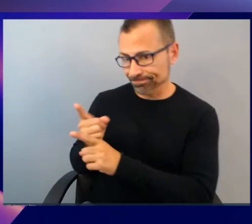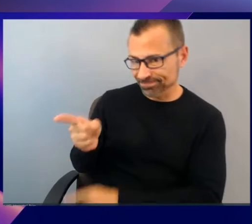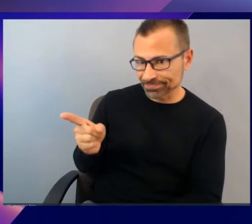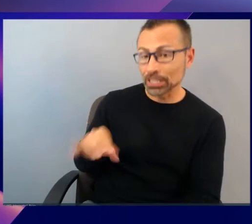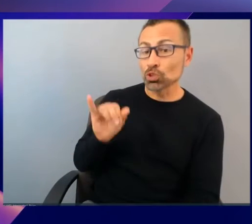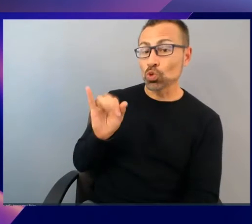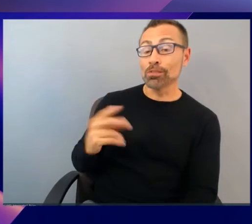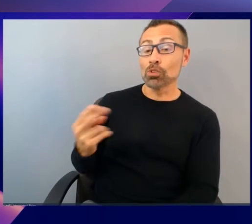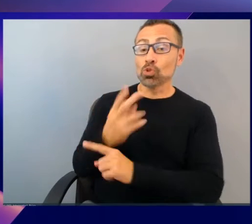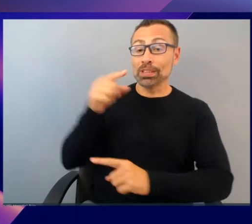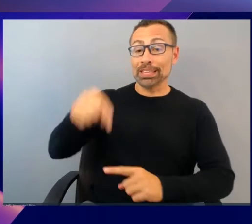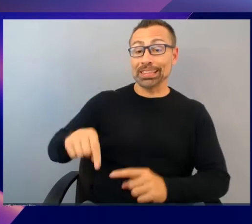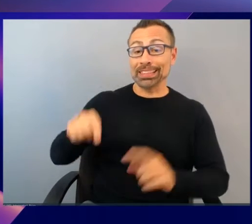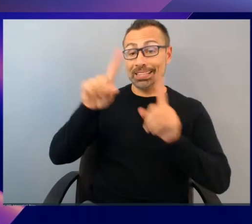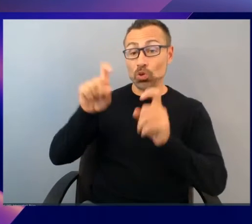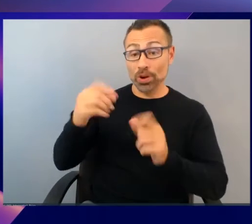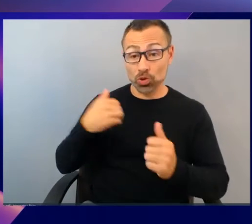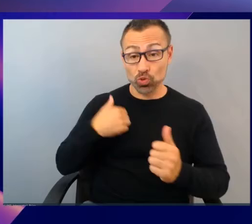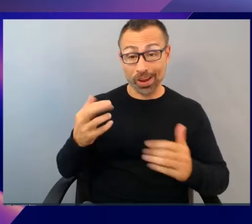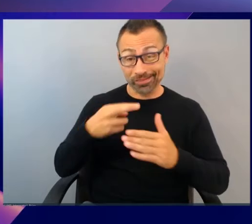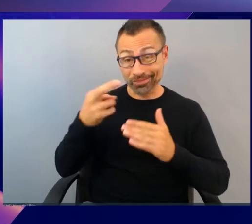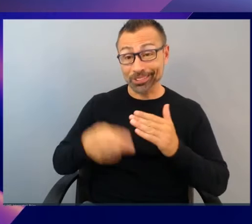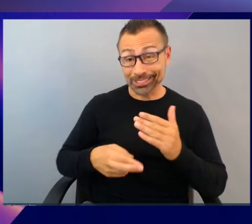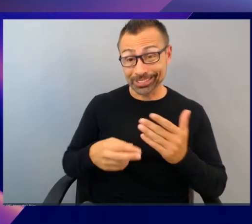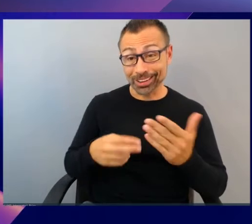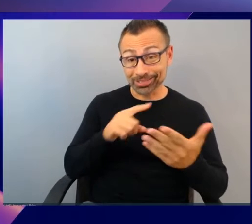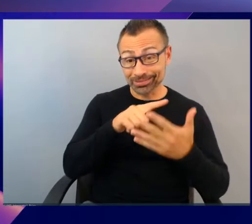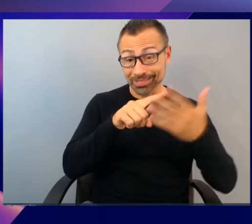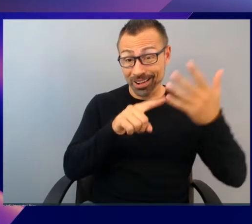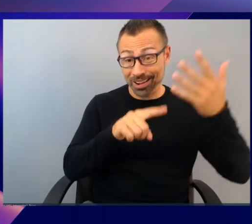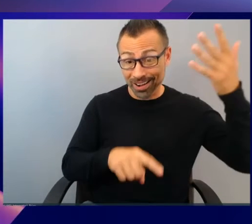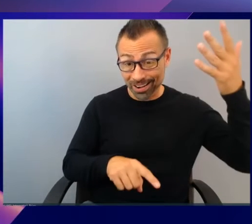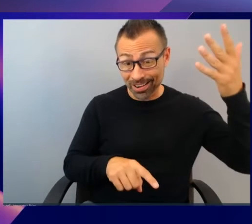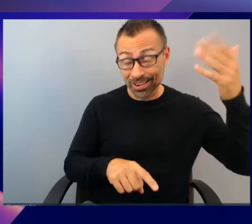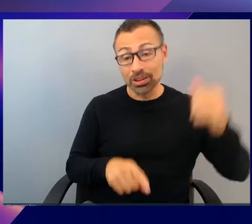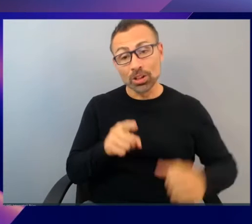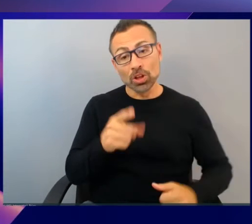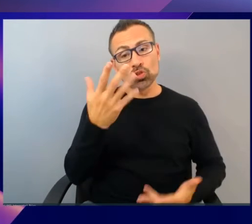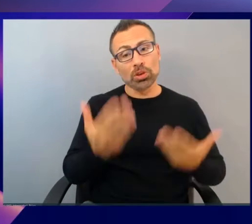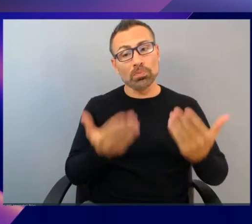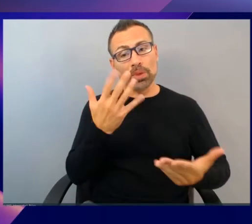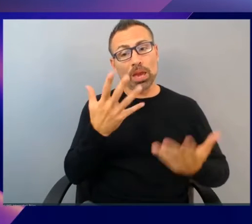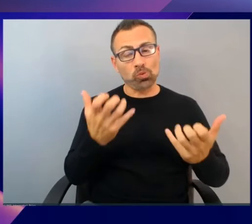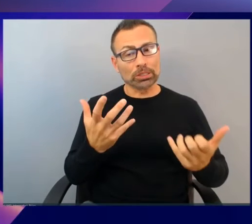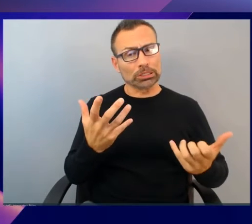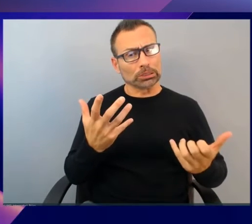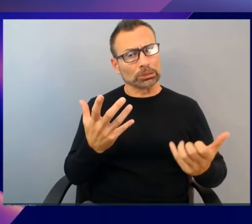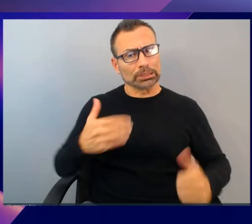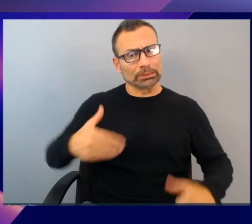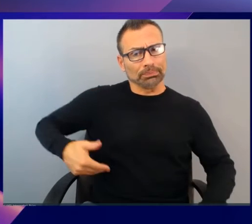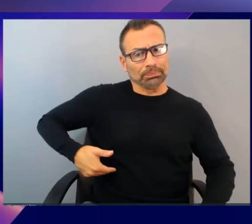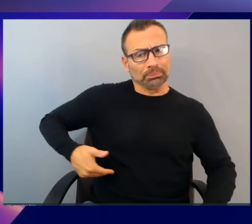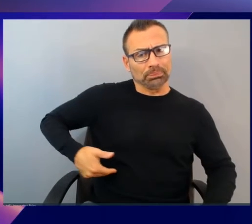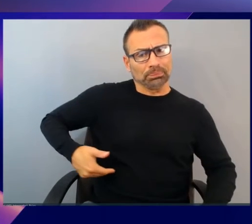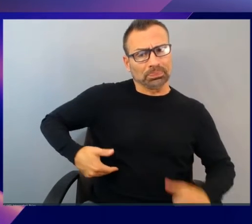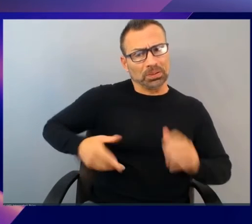and you actually get results, you may want to also ring some alarm bells because if you have,